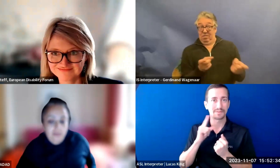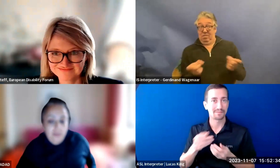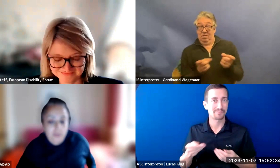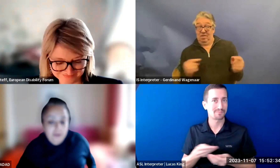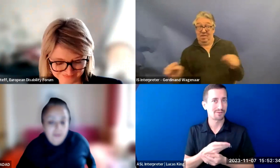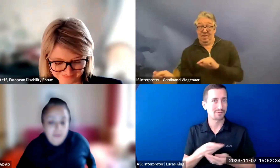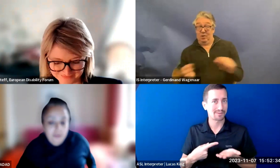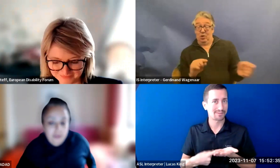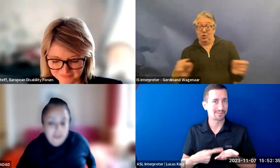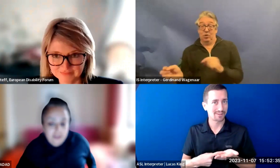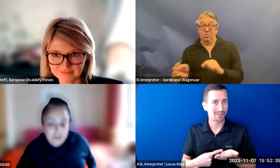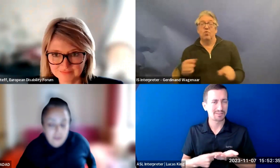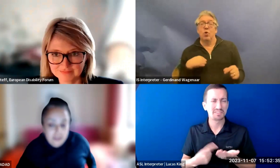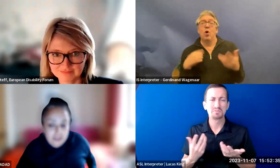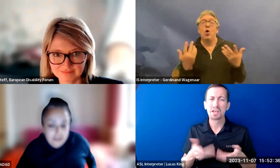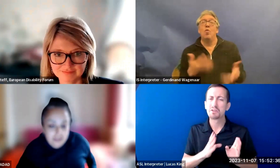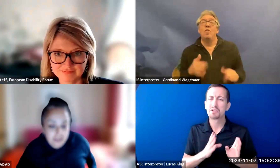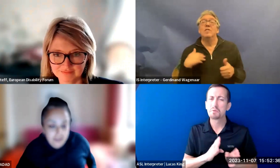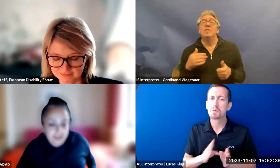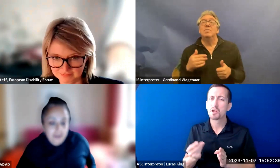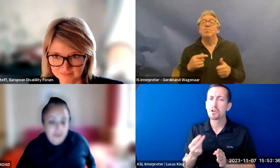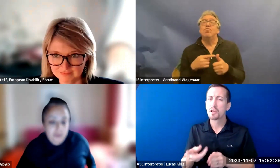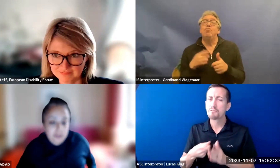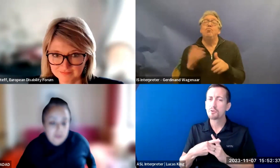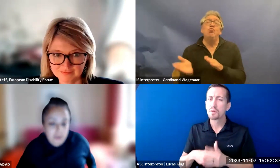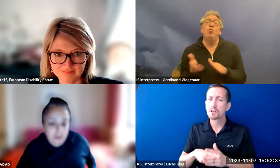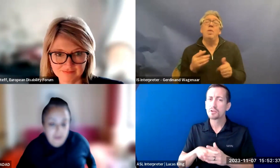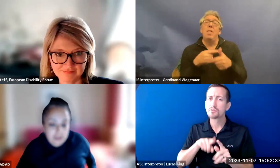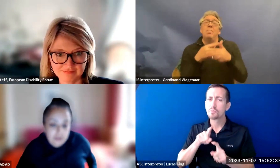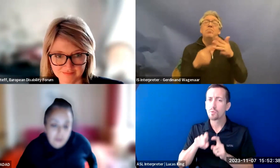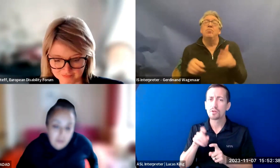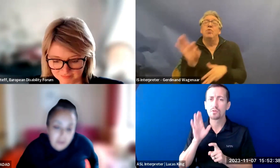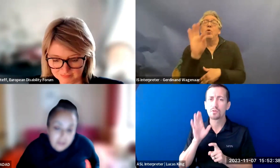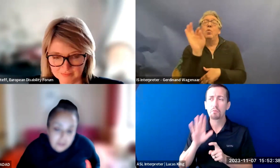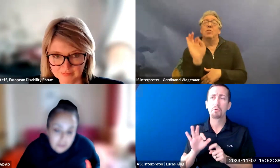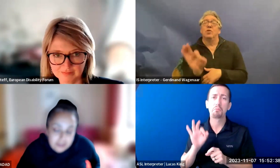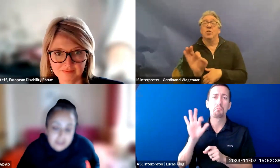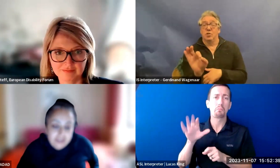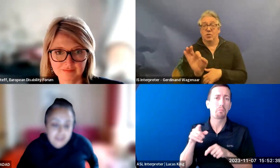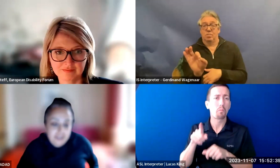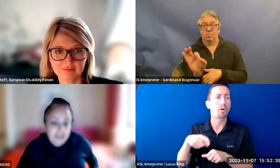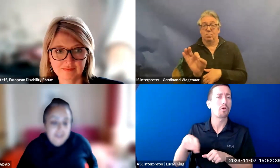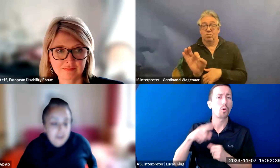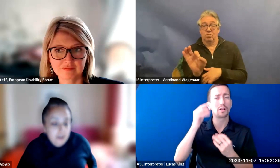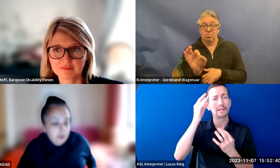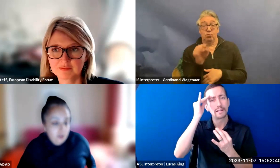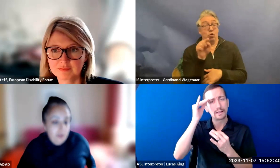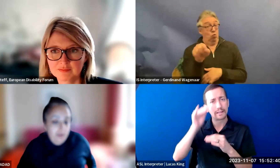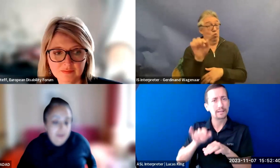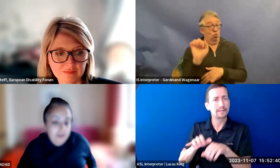We have prepared a few questions that we will explore as you all write your questions in the chat.